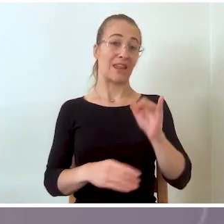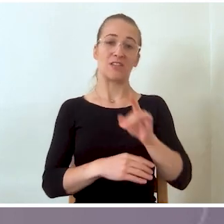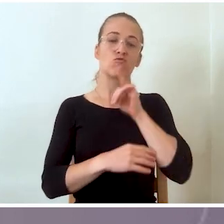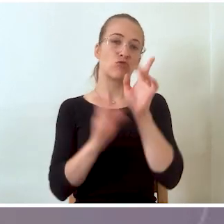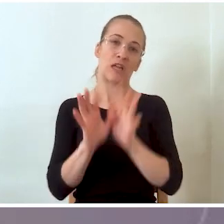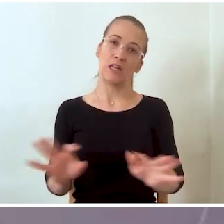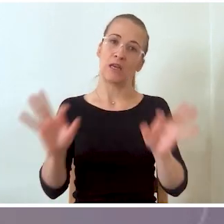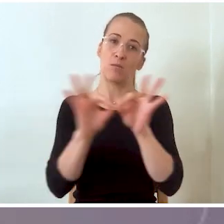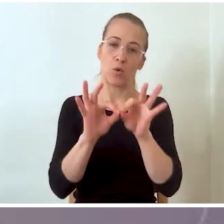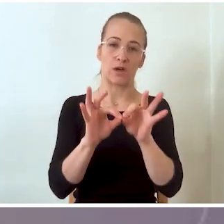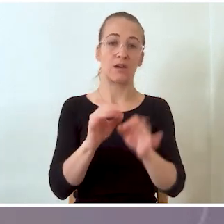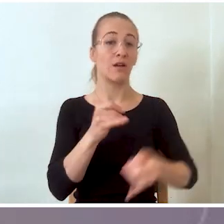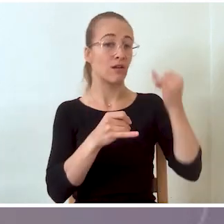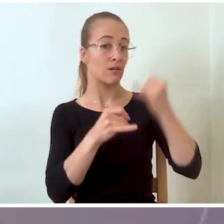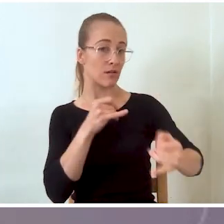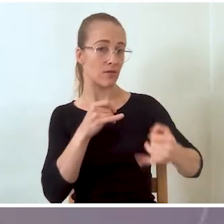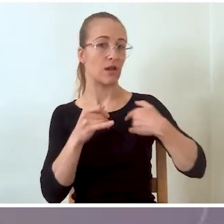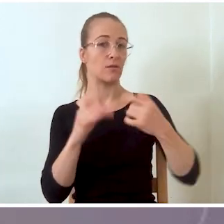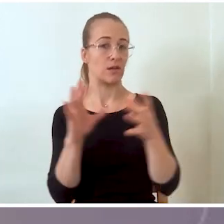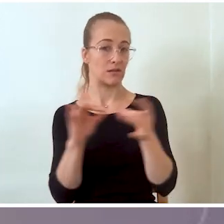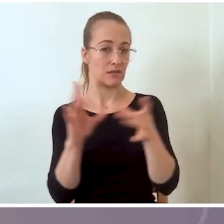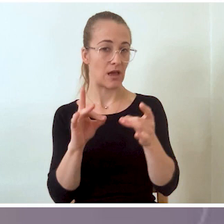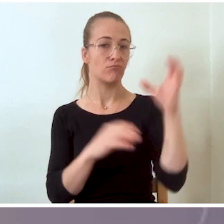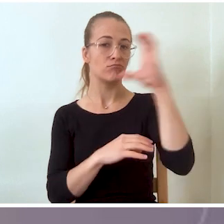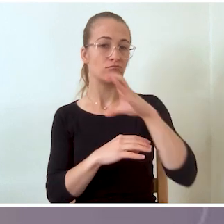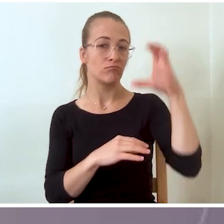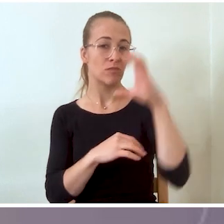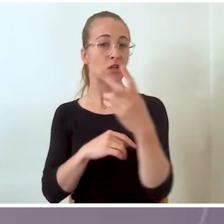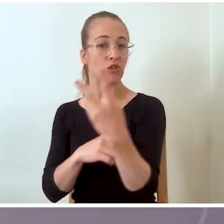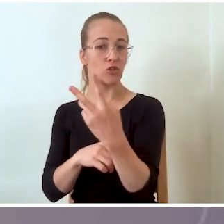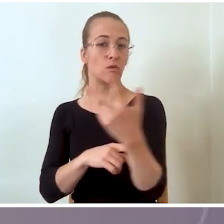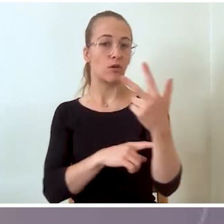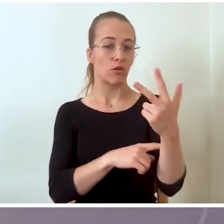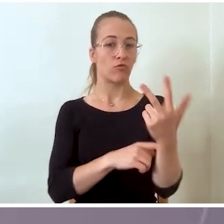And then finally what I would say, seek out two or three partners